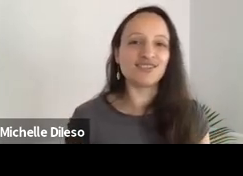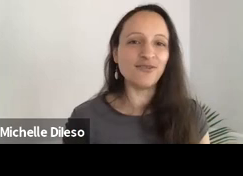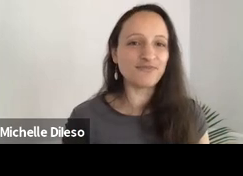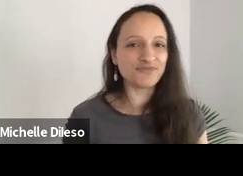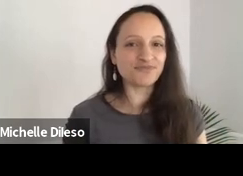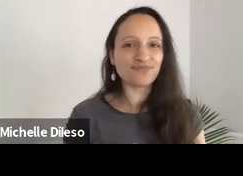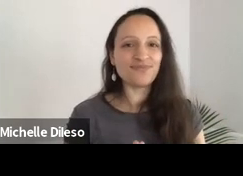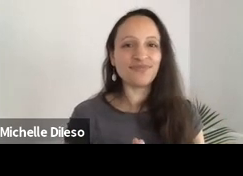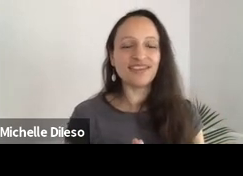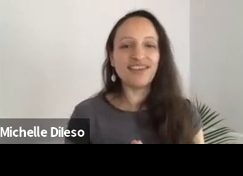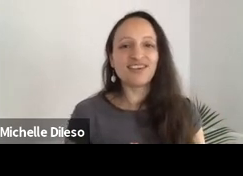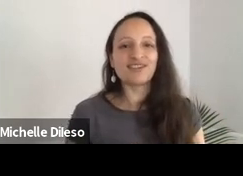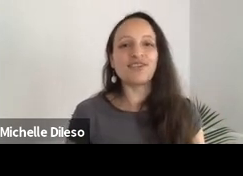excited to do so.